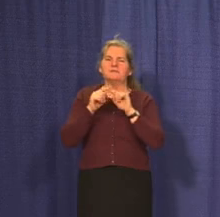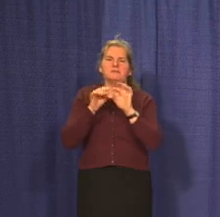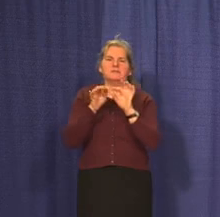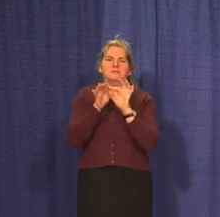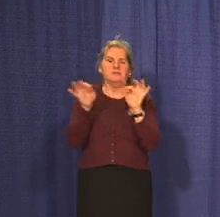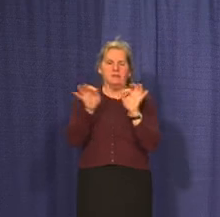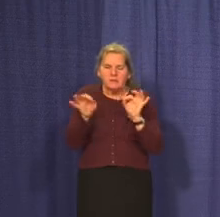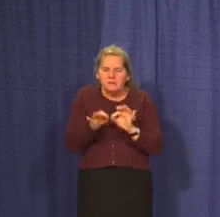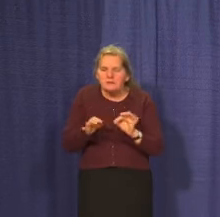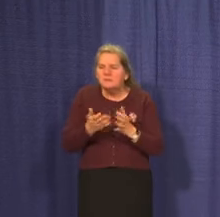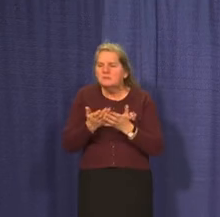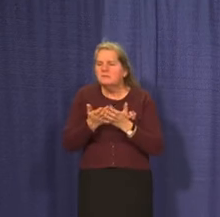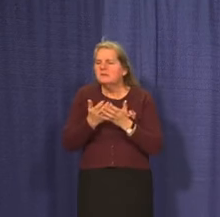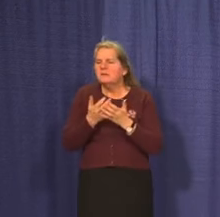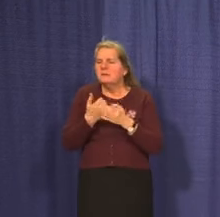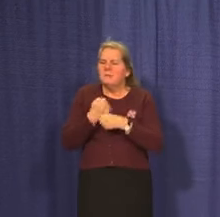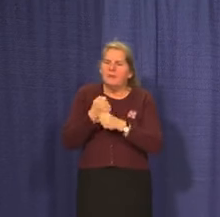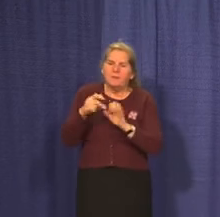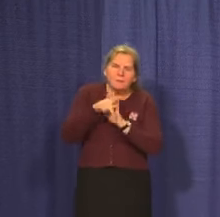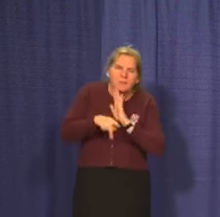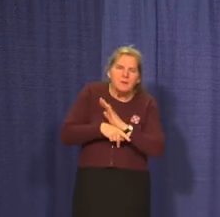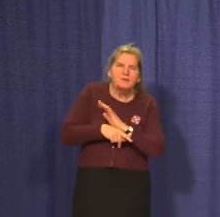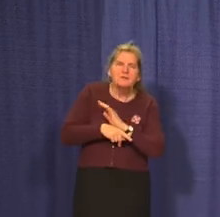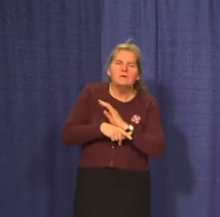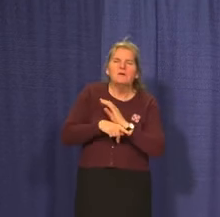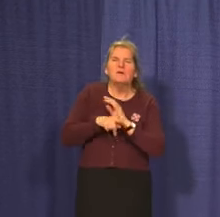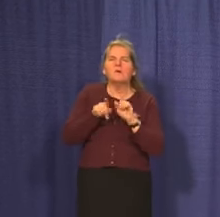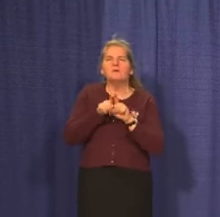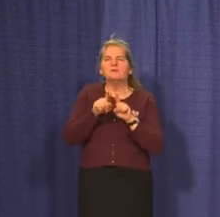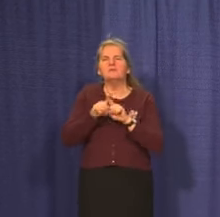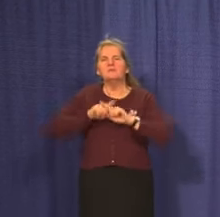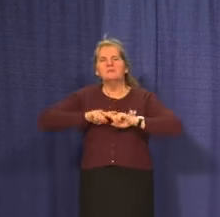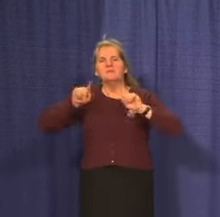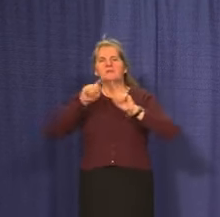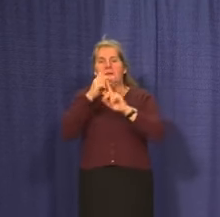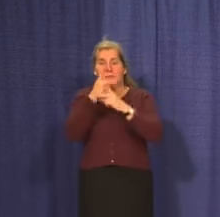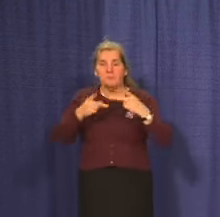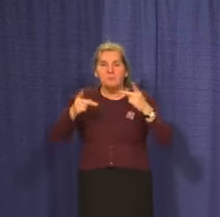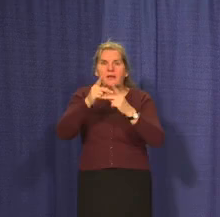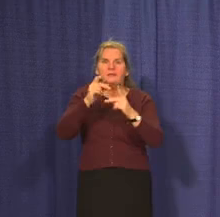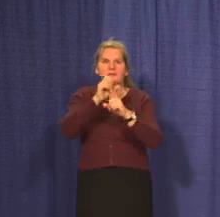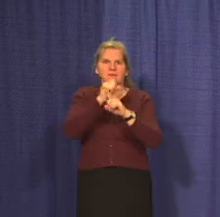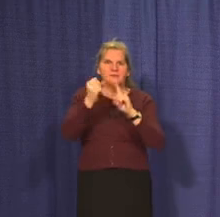THERE ARE DIFFERENCES IN WHICH SETTINGS THE REQUIREMENTS APPLY TO.